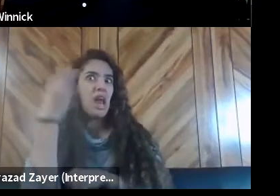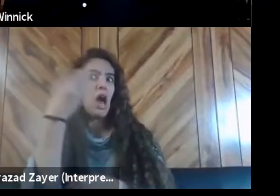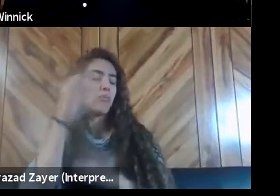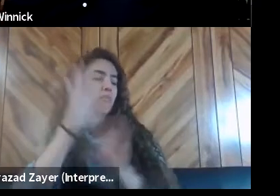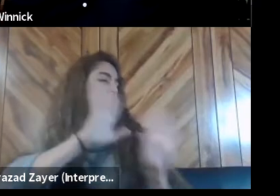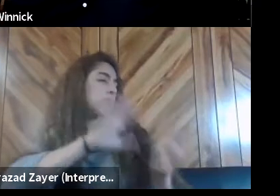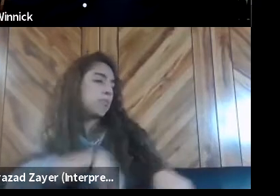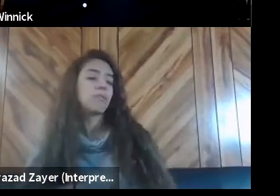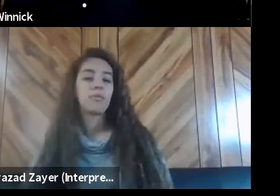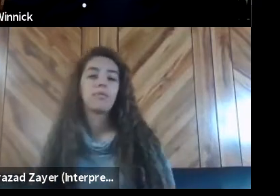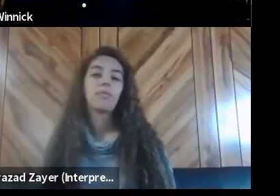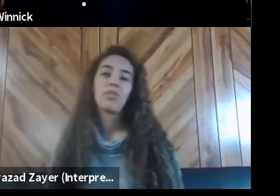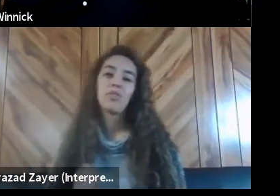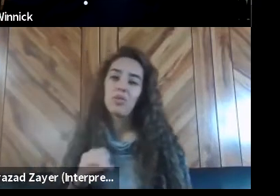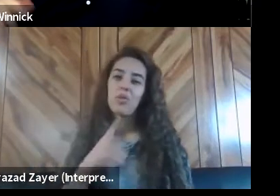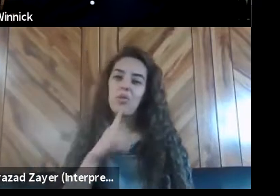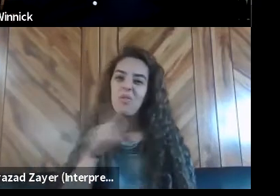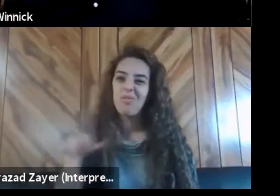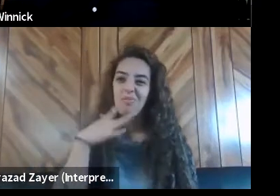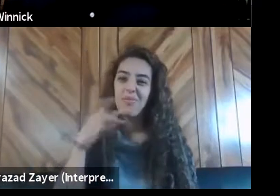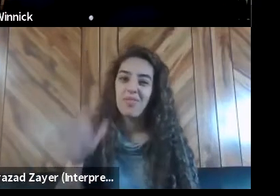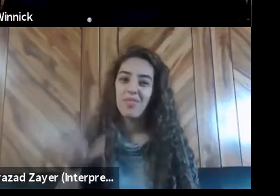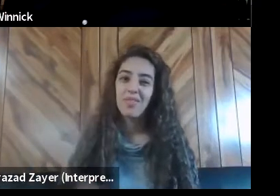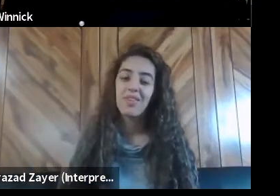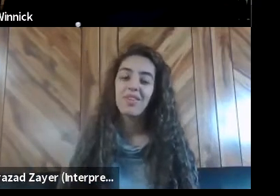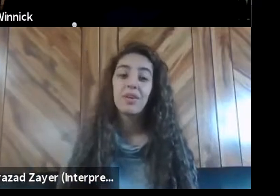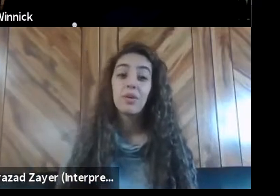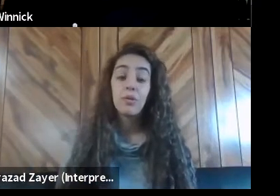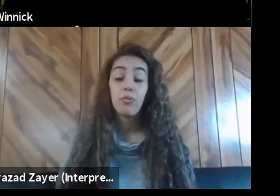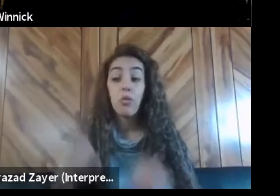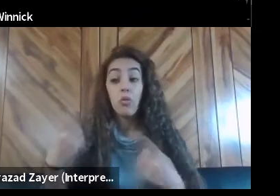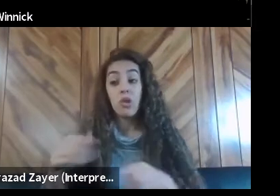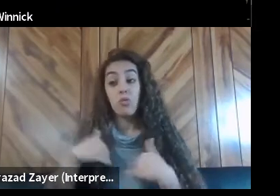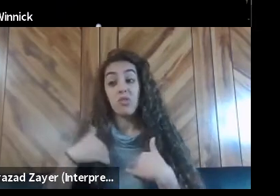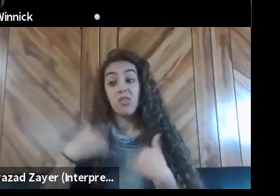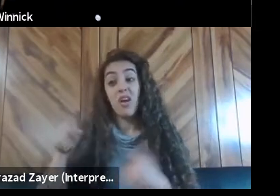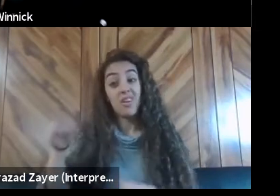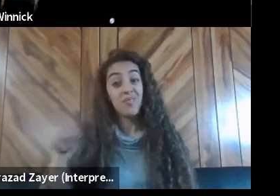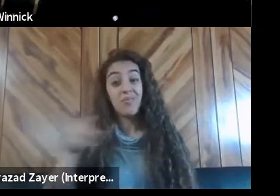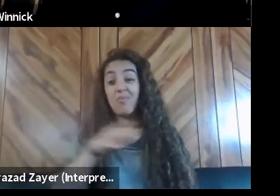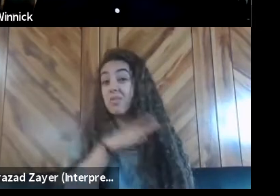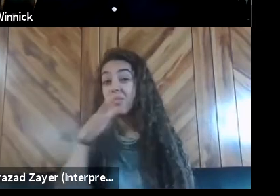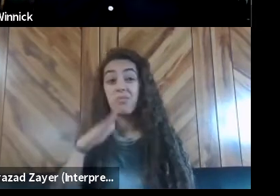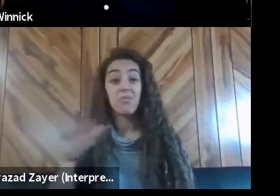lucky in the sense that he has he said from when he was very young, he never wanted to drive. So I was okay with that I wasn't